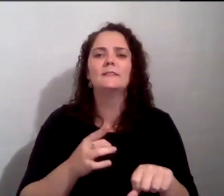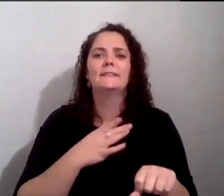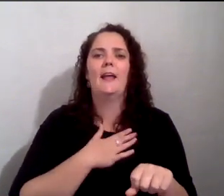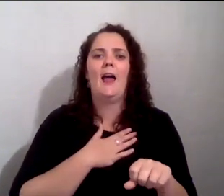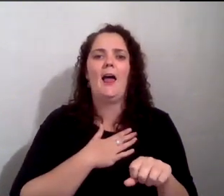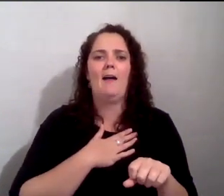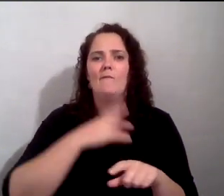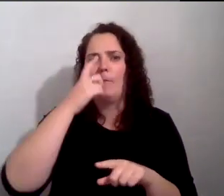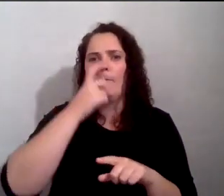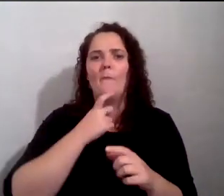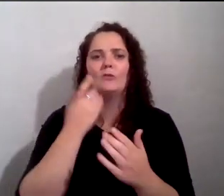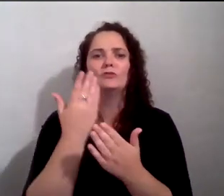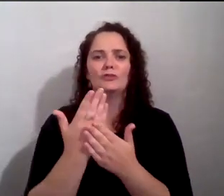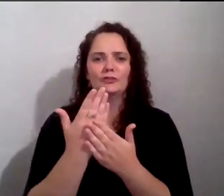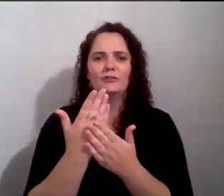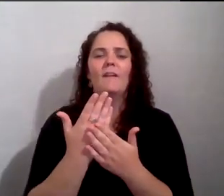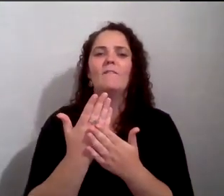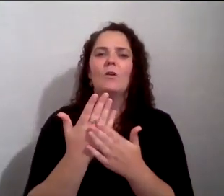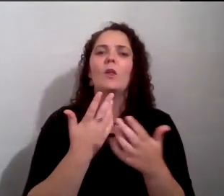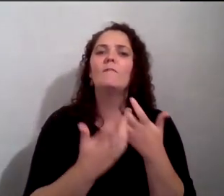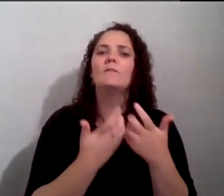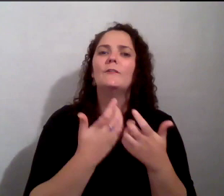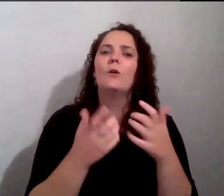National Self-portrait Prize at the University of